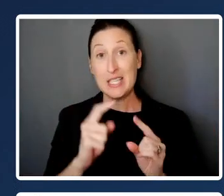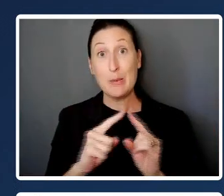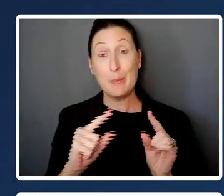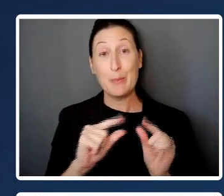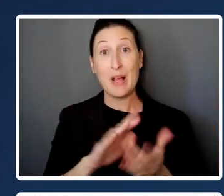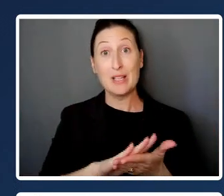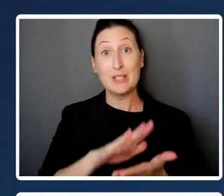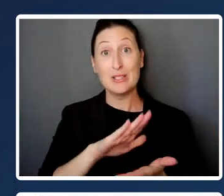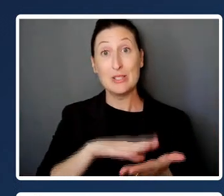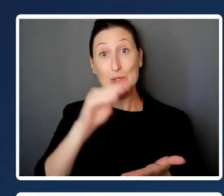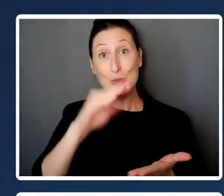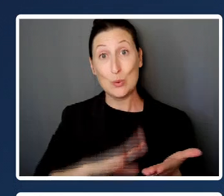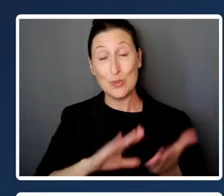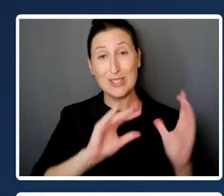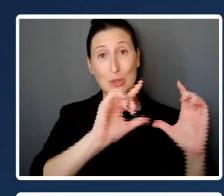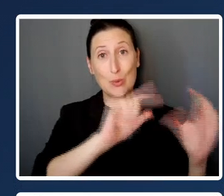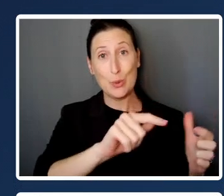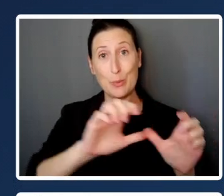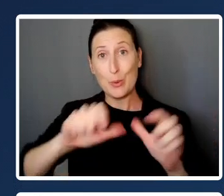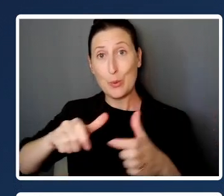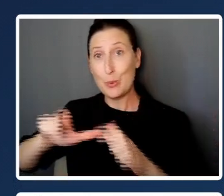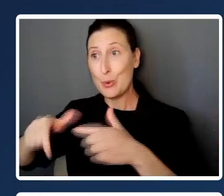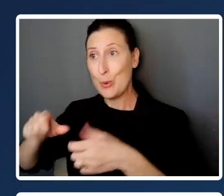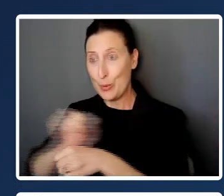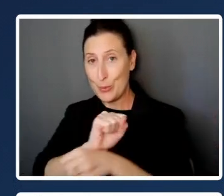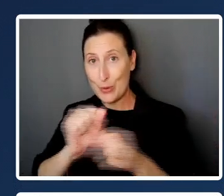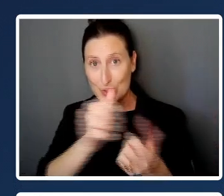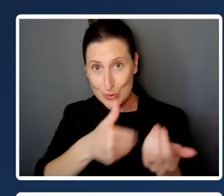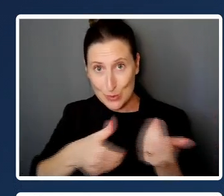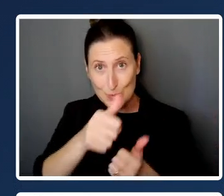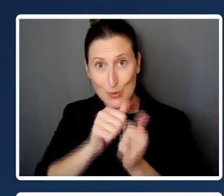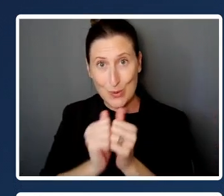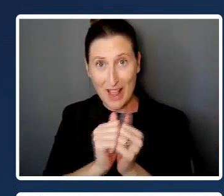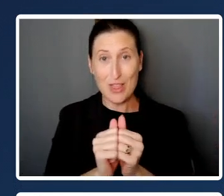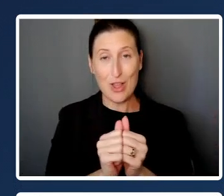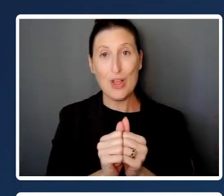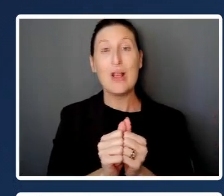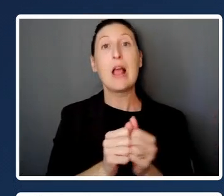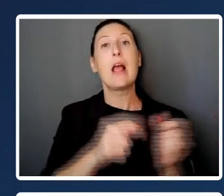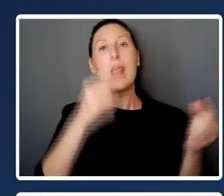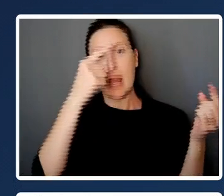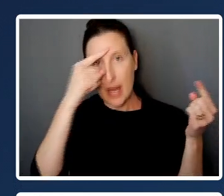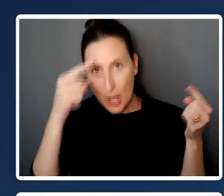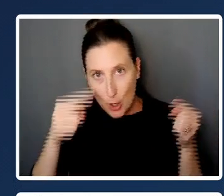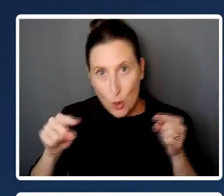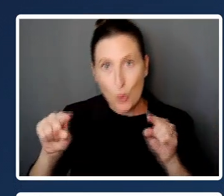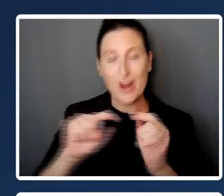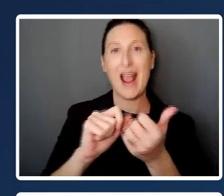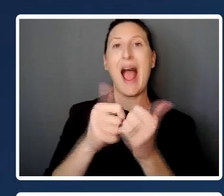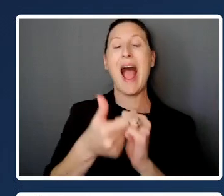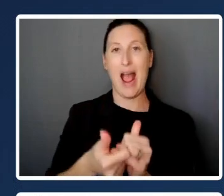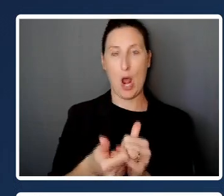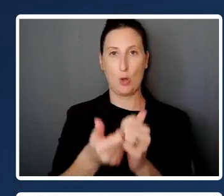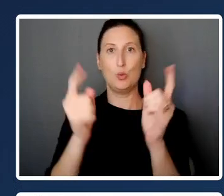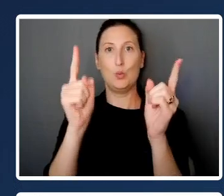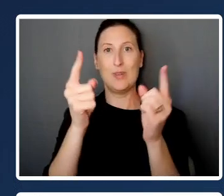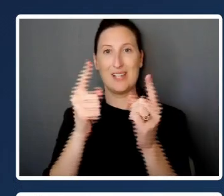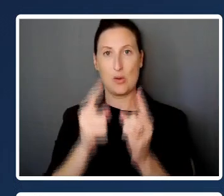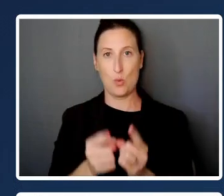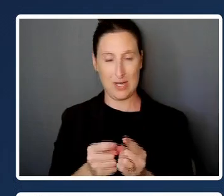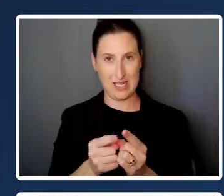and they had to, you know, together decide how to narrow down, you know, to one idea.